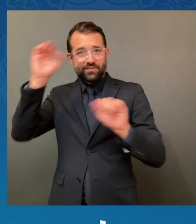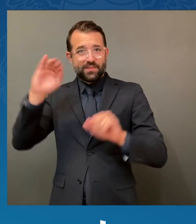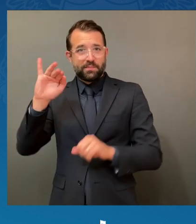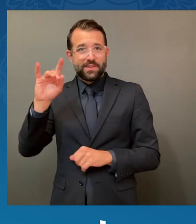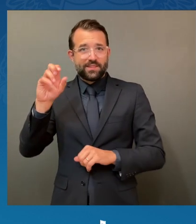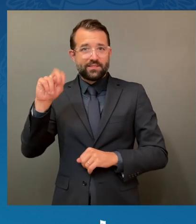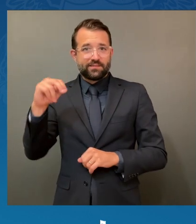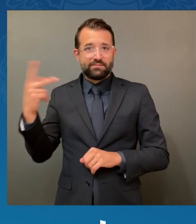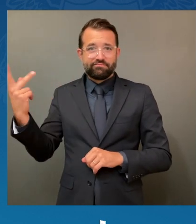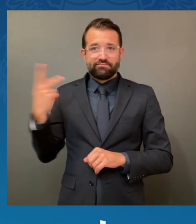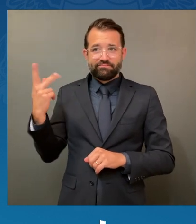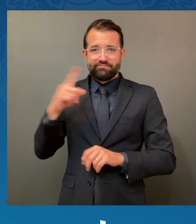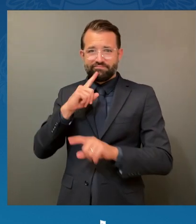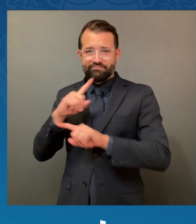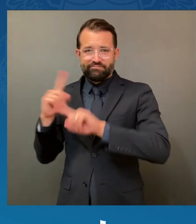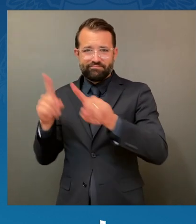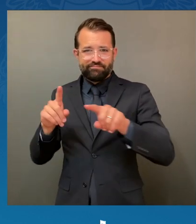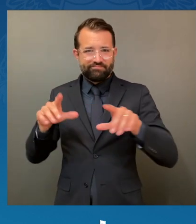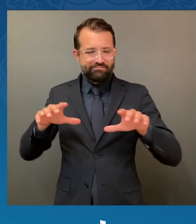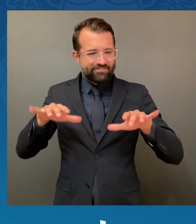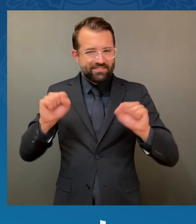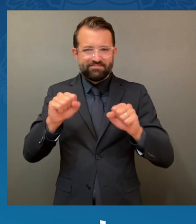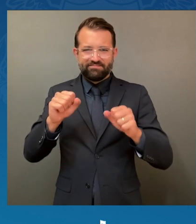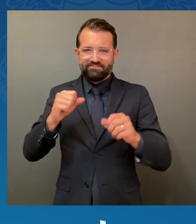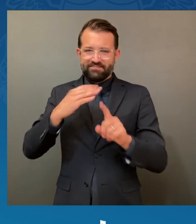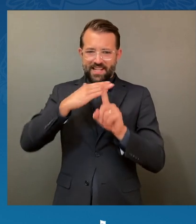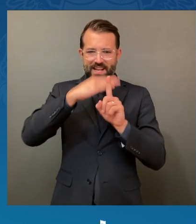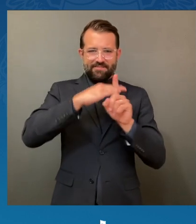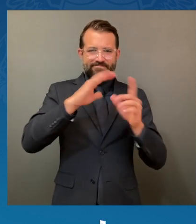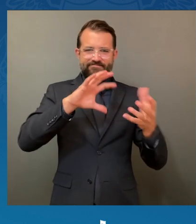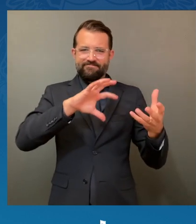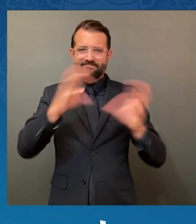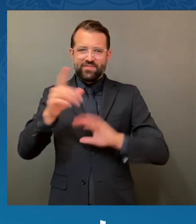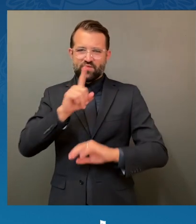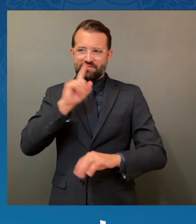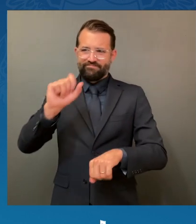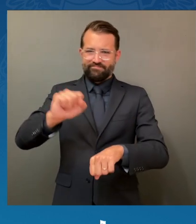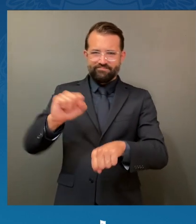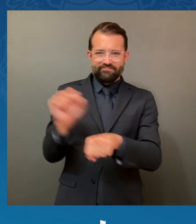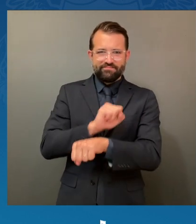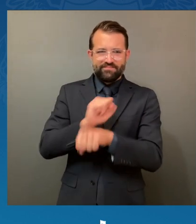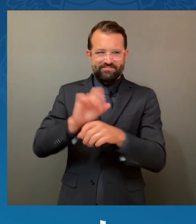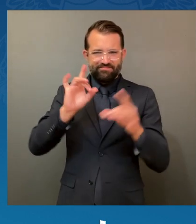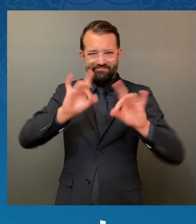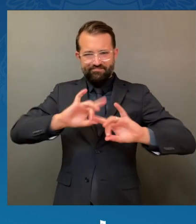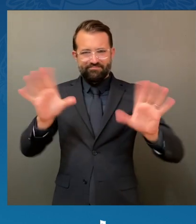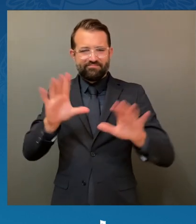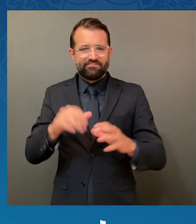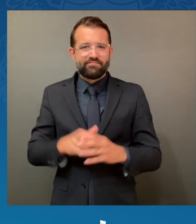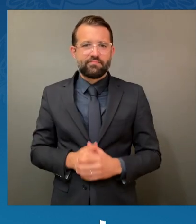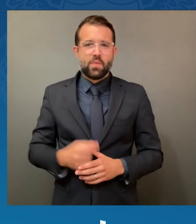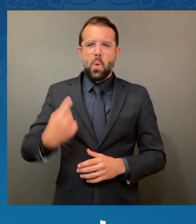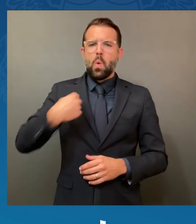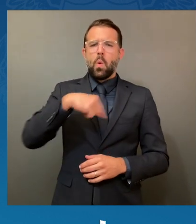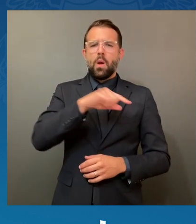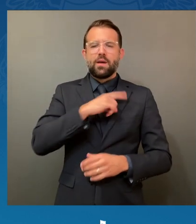like the crisis it is. And we heard you. So that is what we have done.